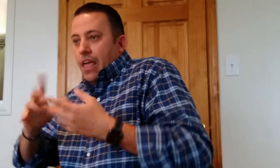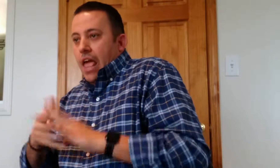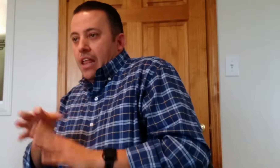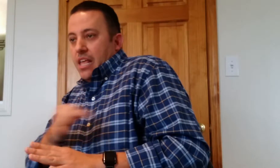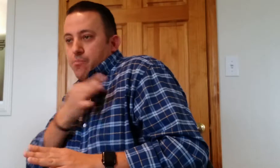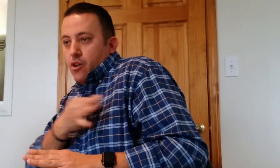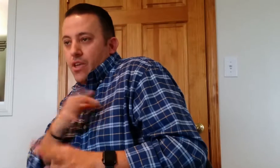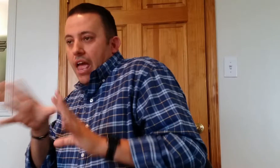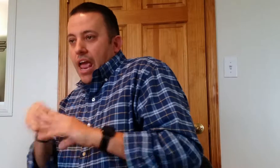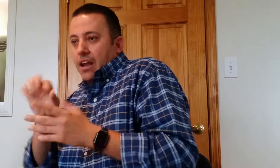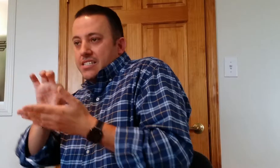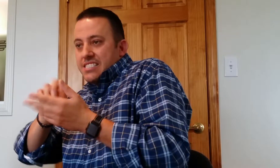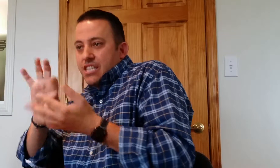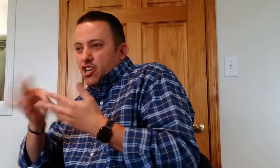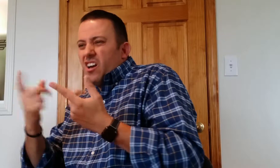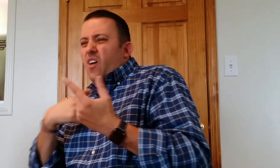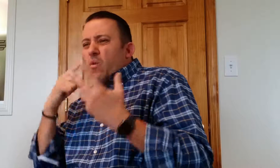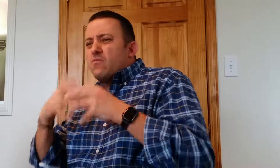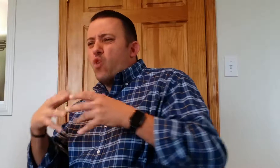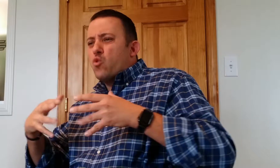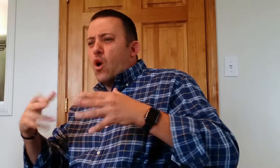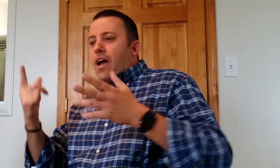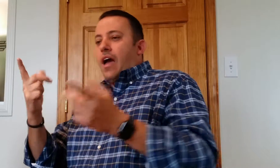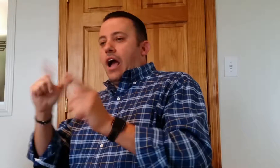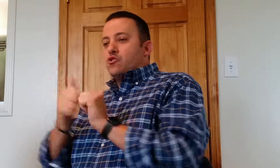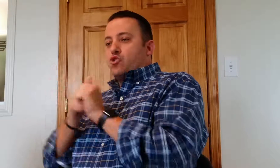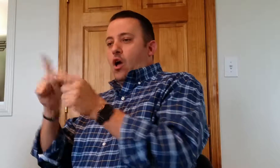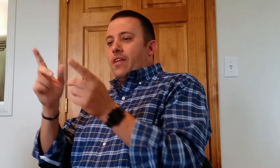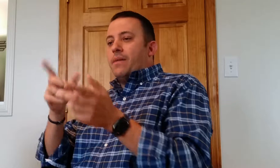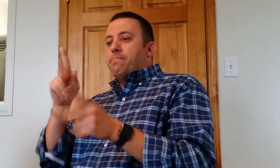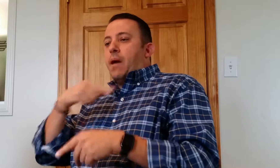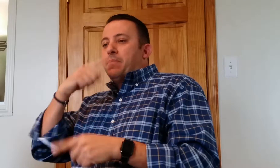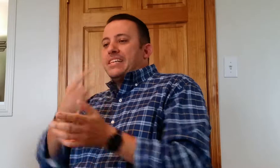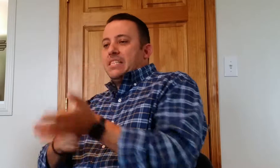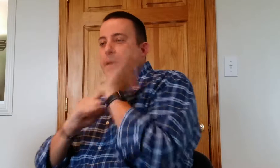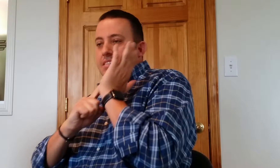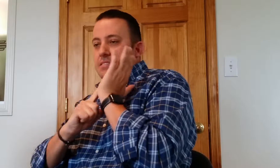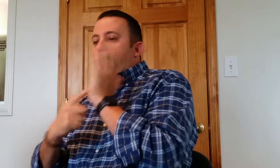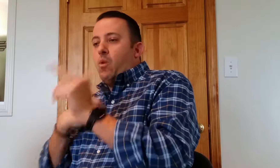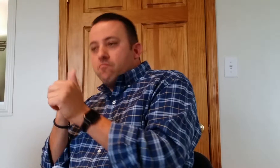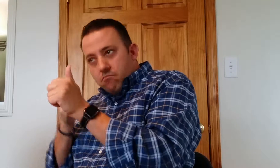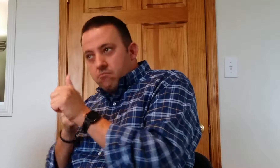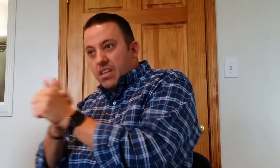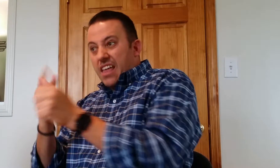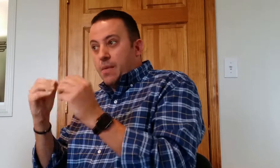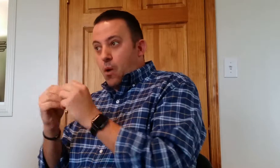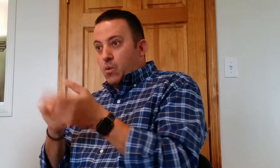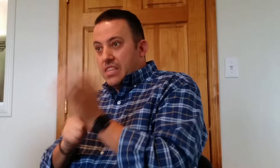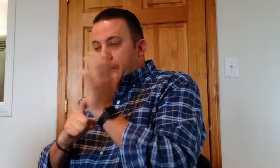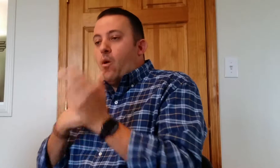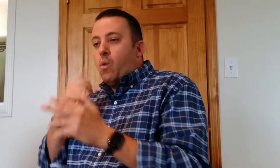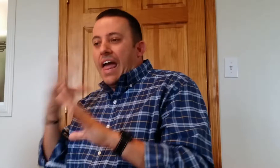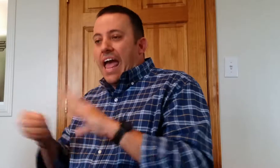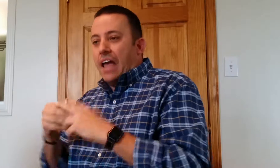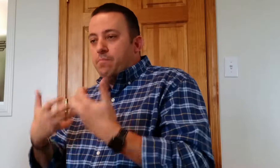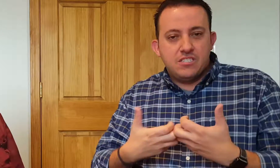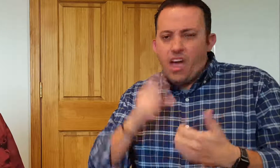and embroidery and different kinds of stitching, and we've grown and expanded As the public becomes more aware of us,